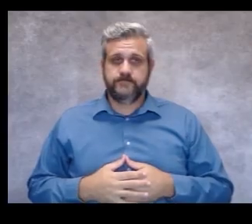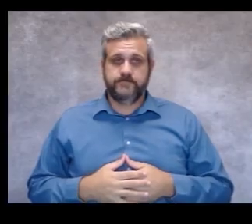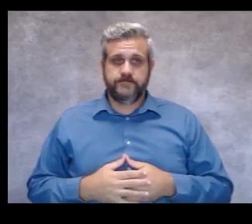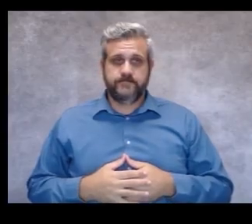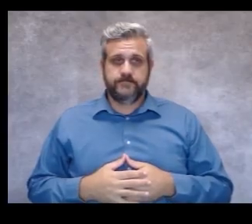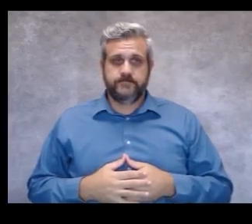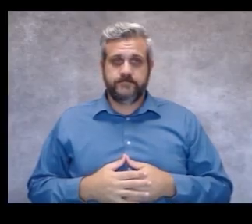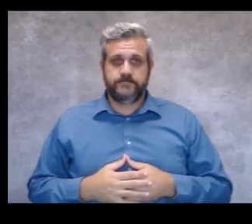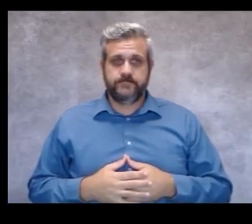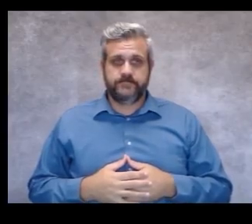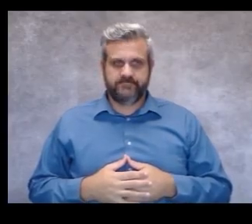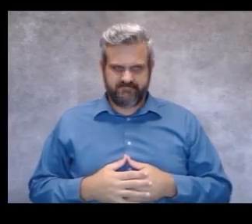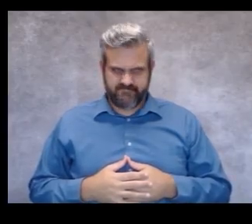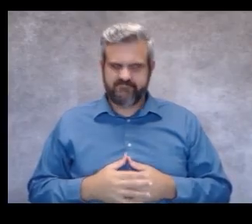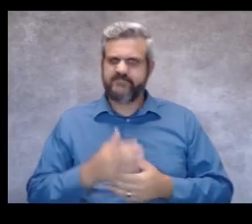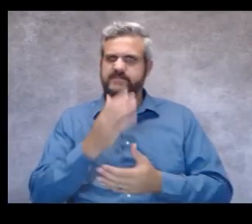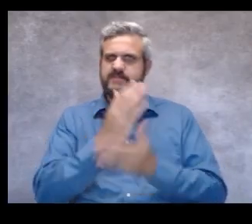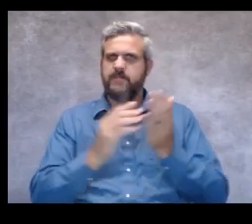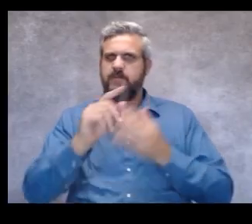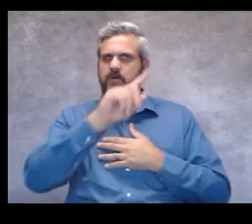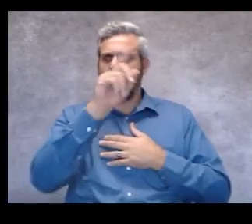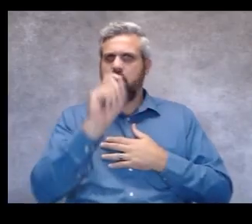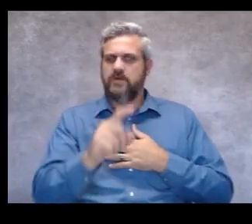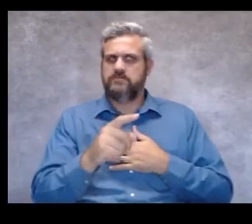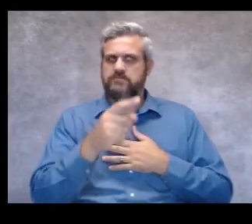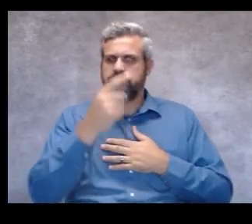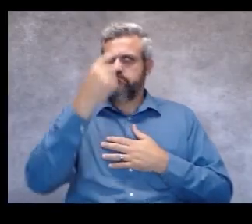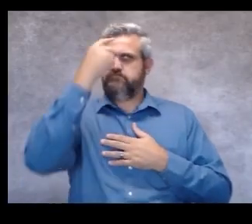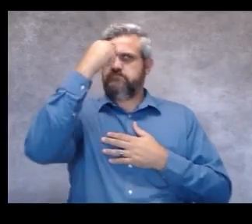Here are some questions to think about as you